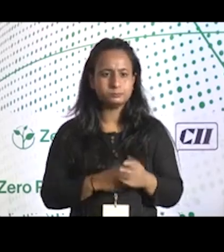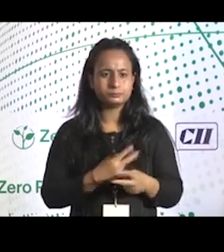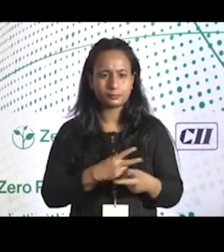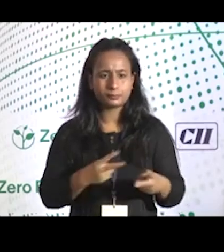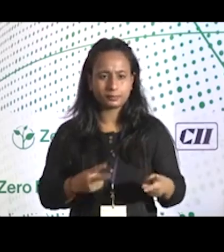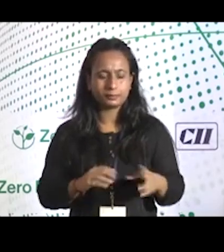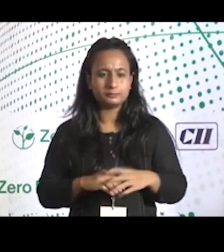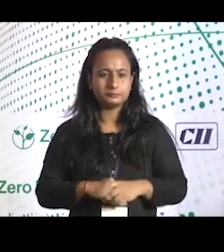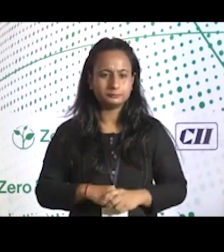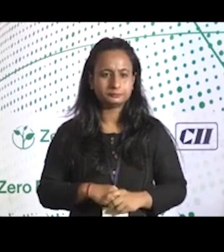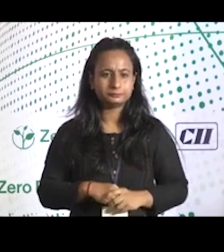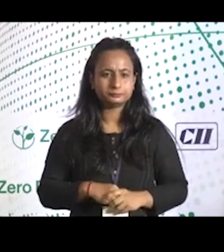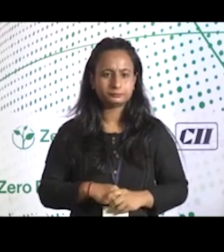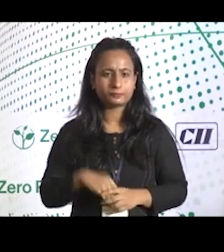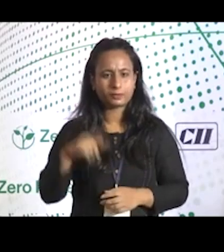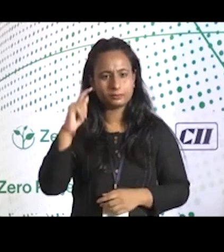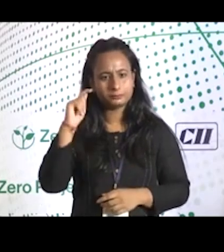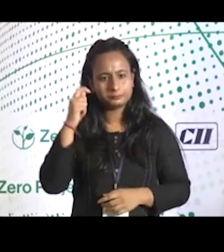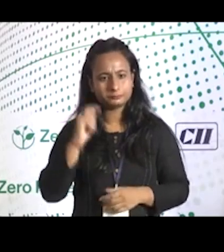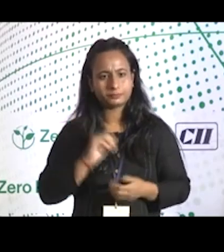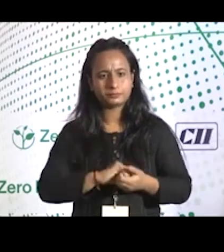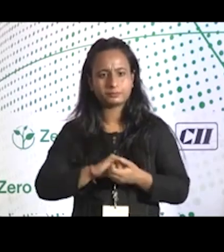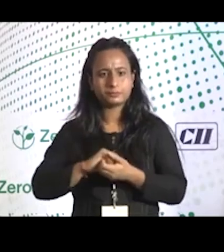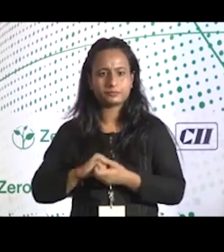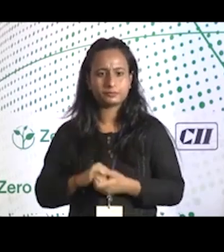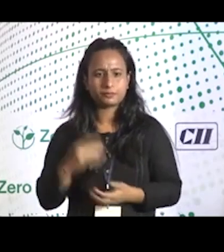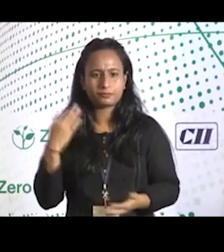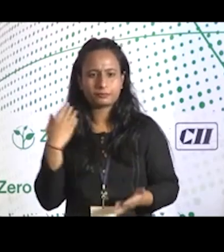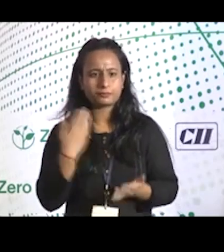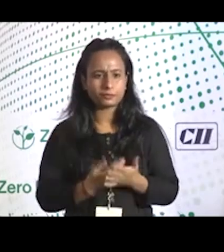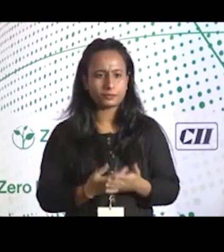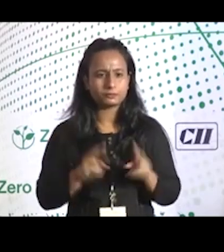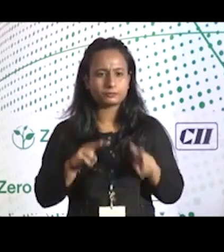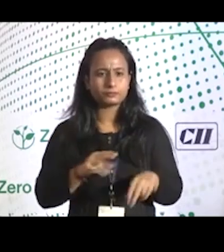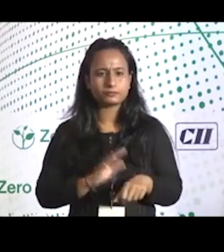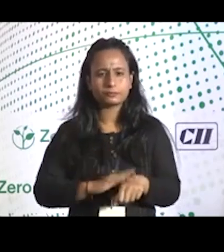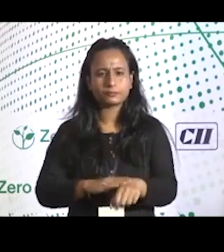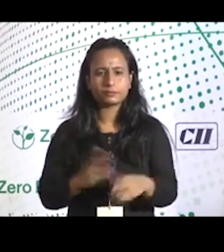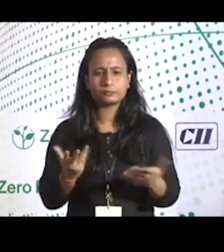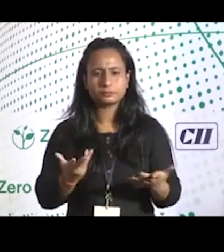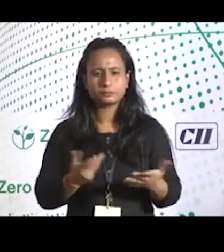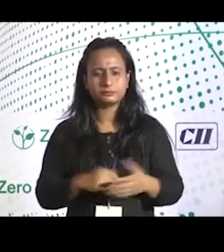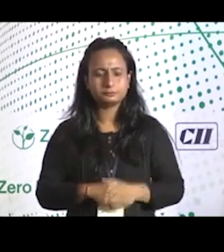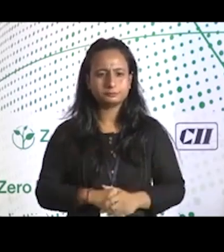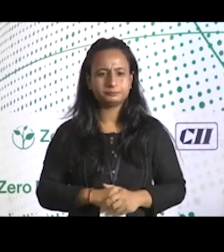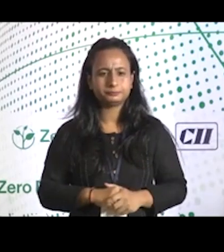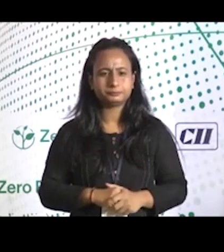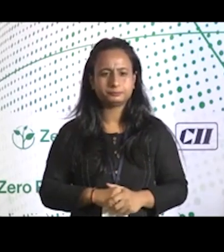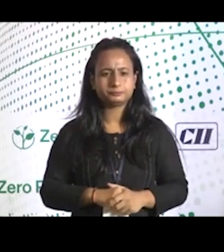If you could tell us a little bit about what you've seen so far and what is the way forward.